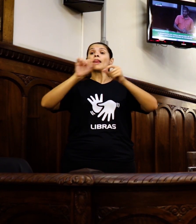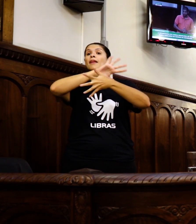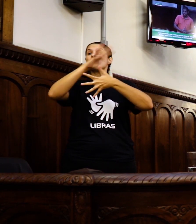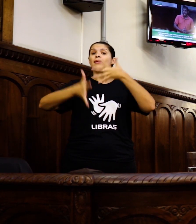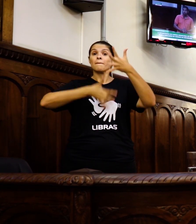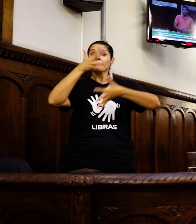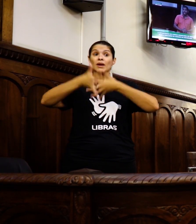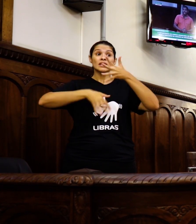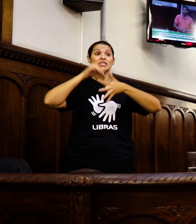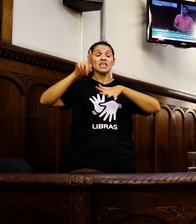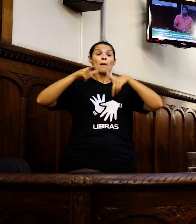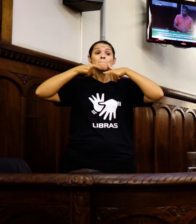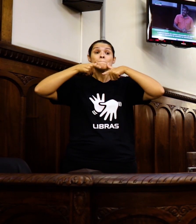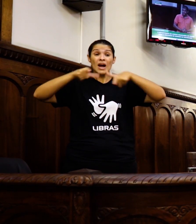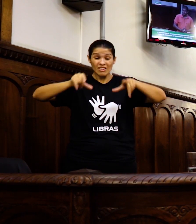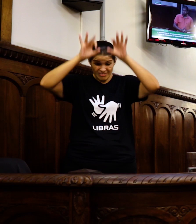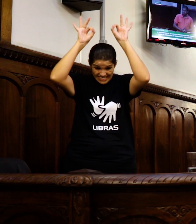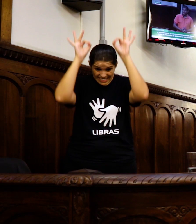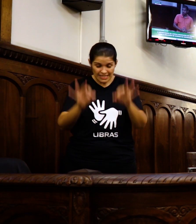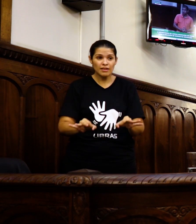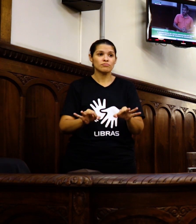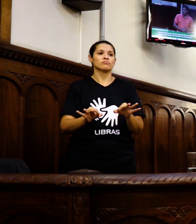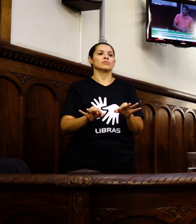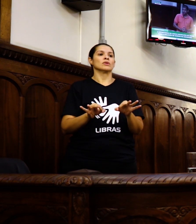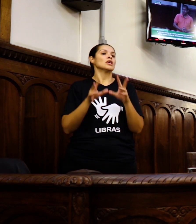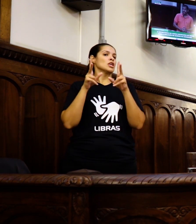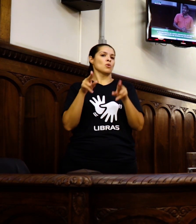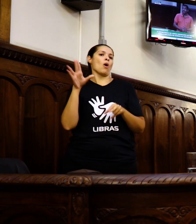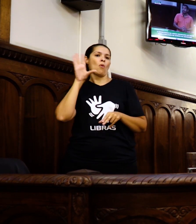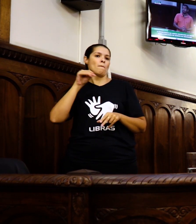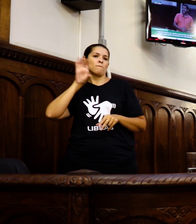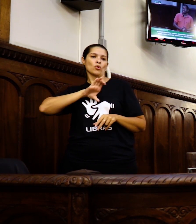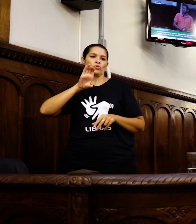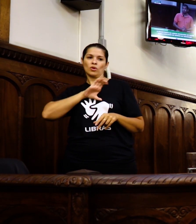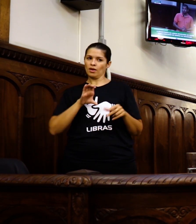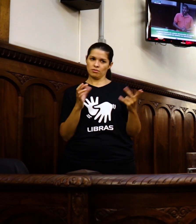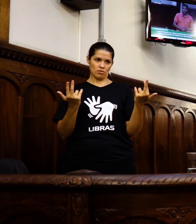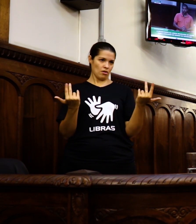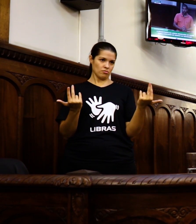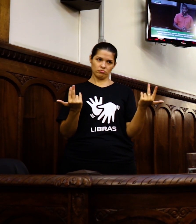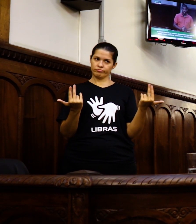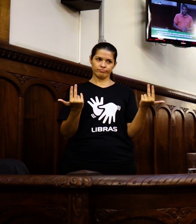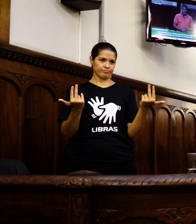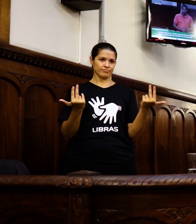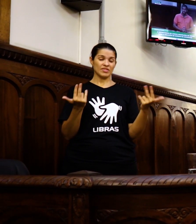a complex language, just like the oral languages. Usually, some people believe that